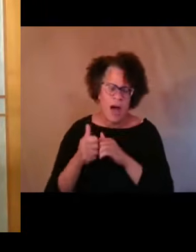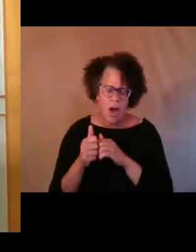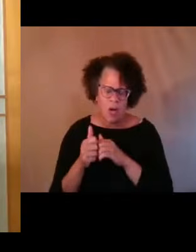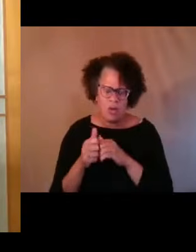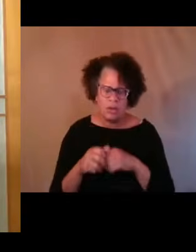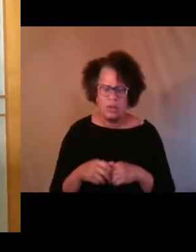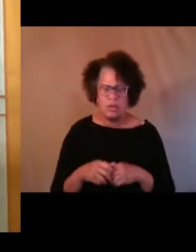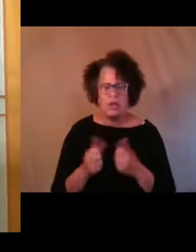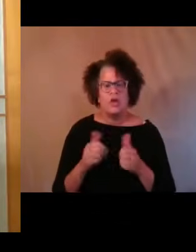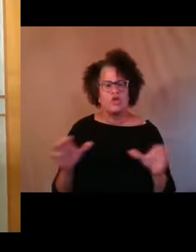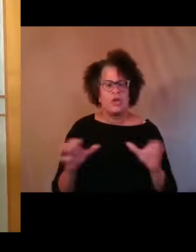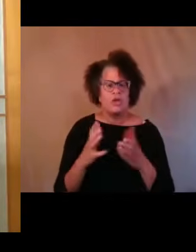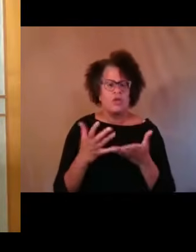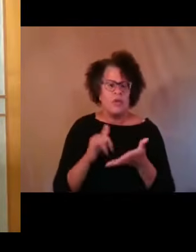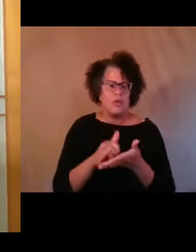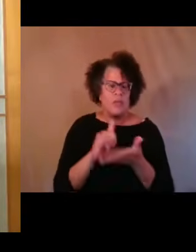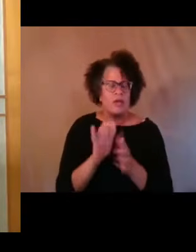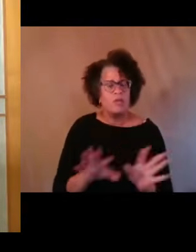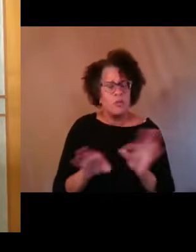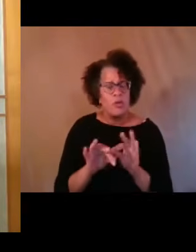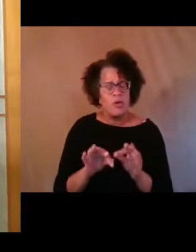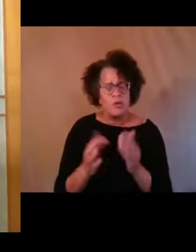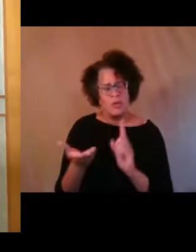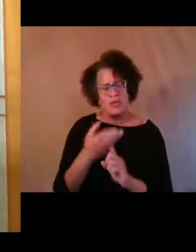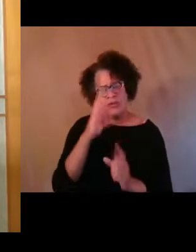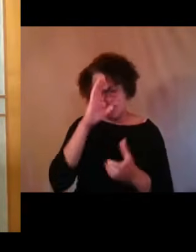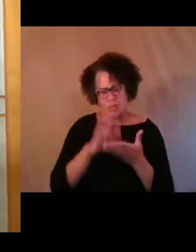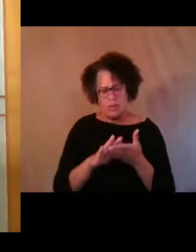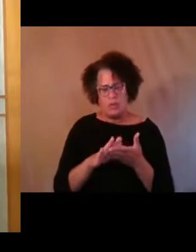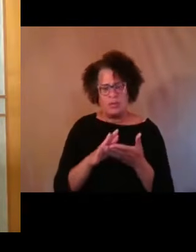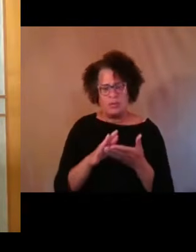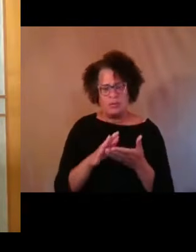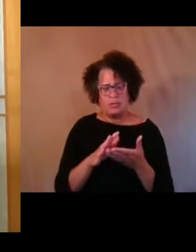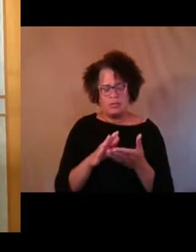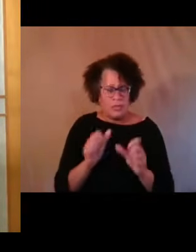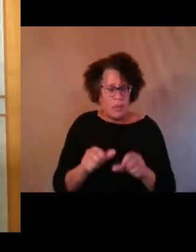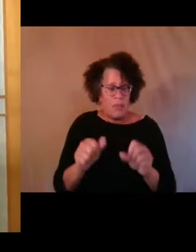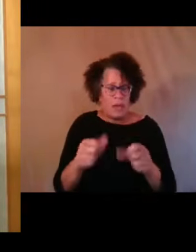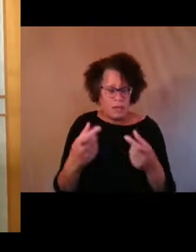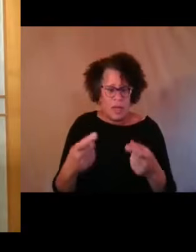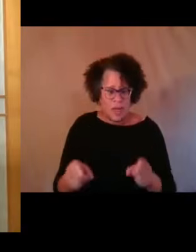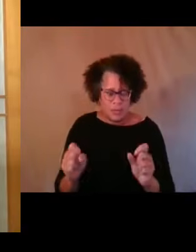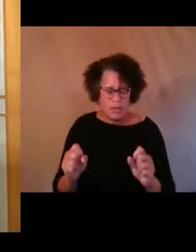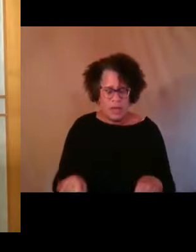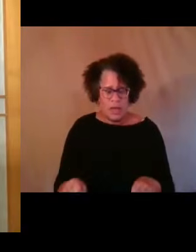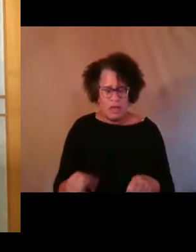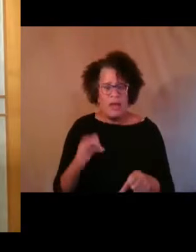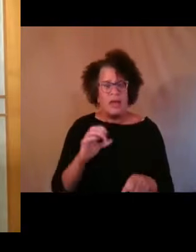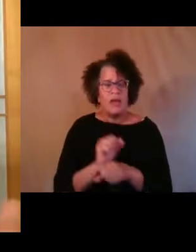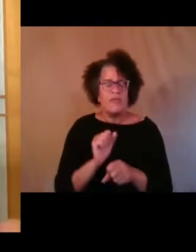and we make people believe the impossible. I've said if we work in the possibilities,